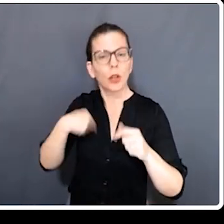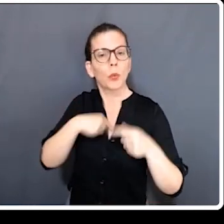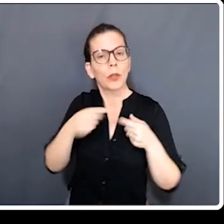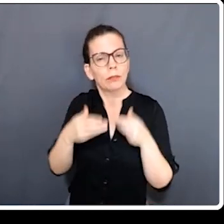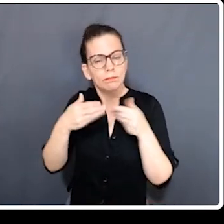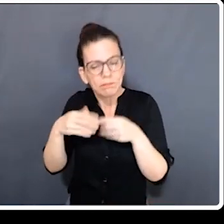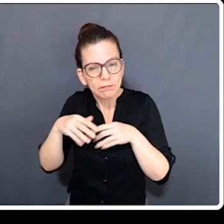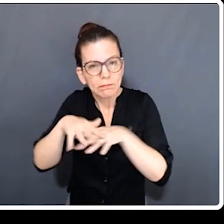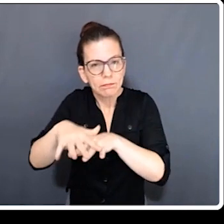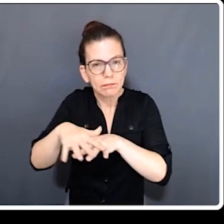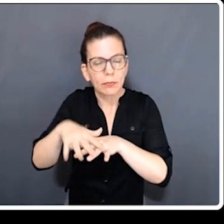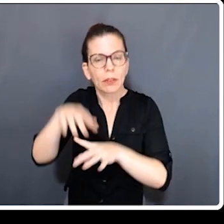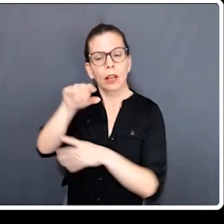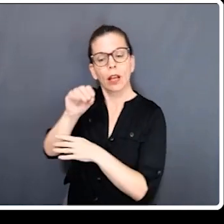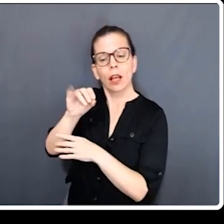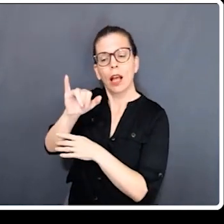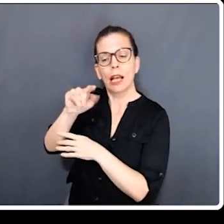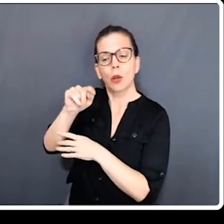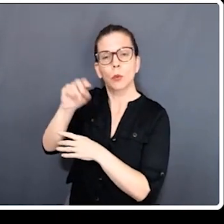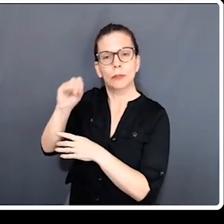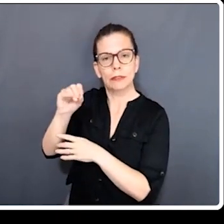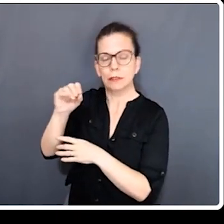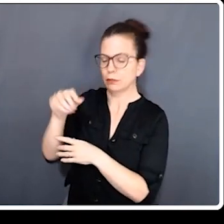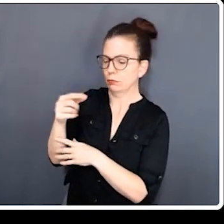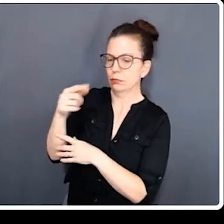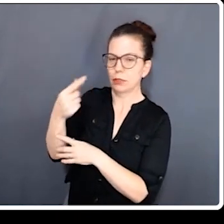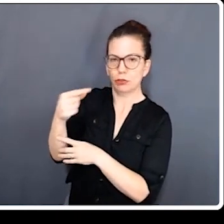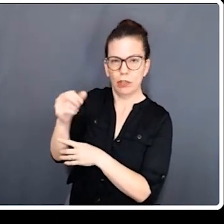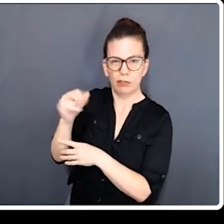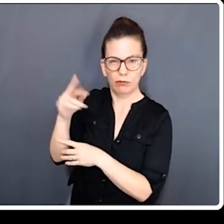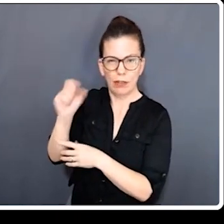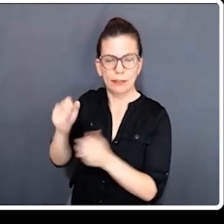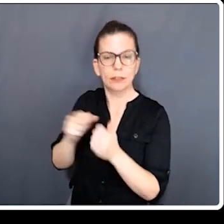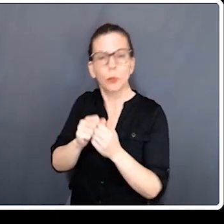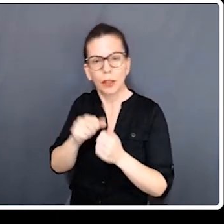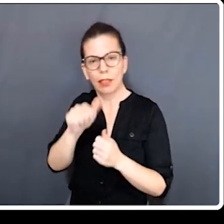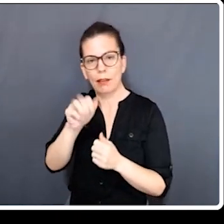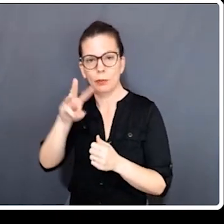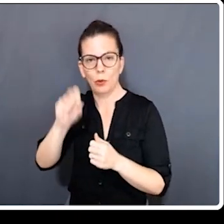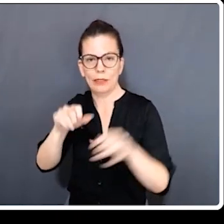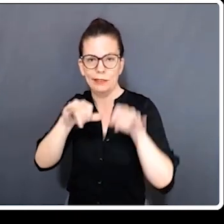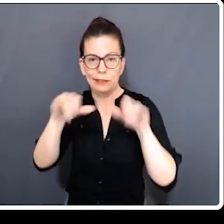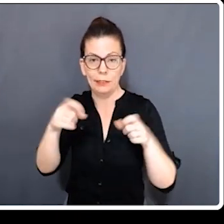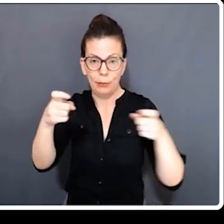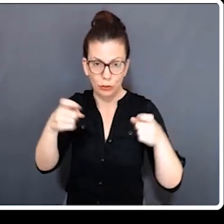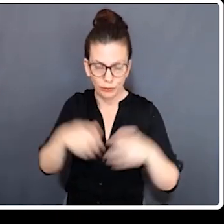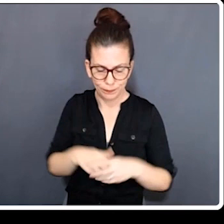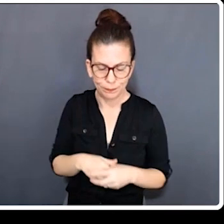IoT Greengrass with AWS Systems manager. So with this launch,